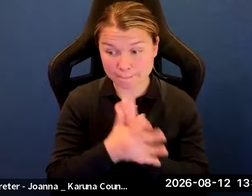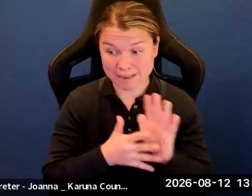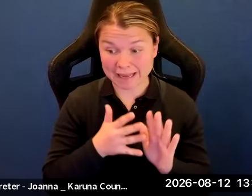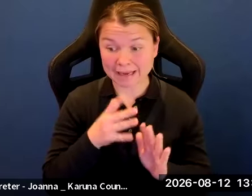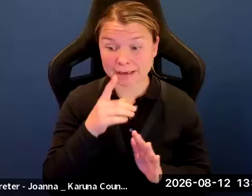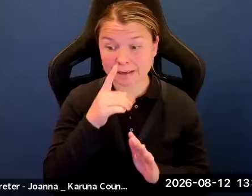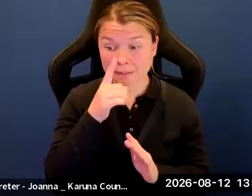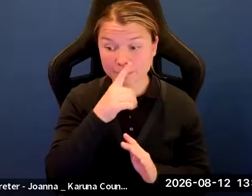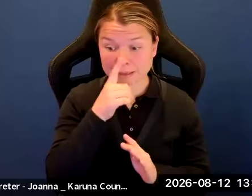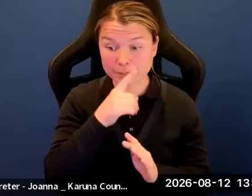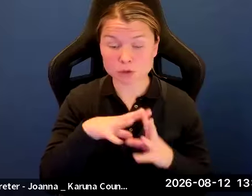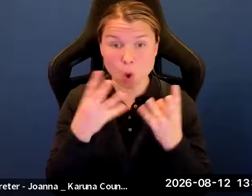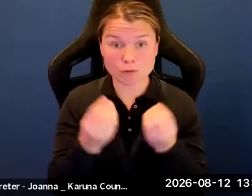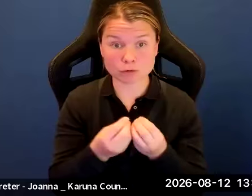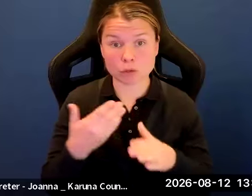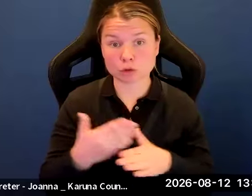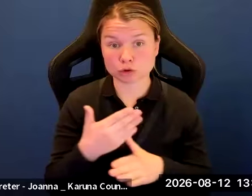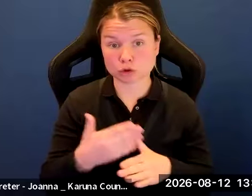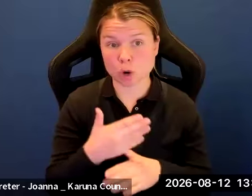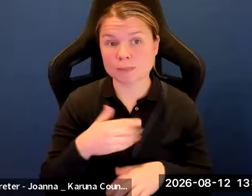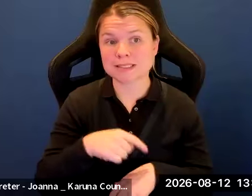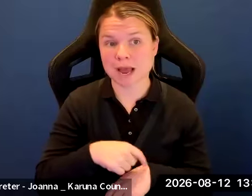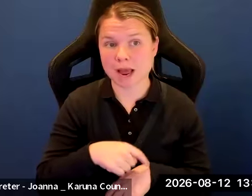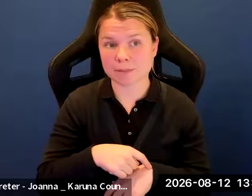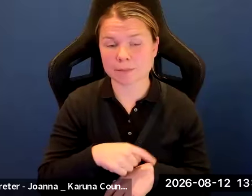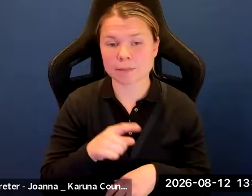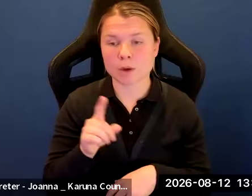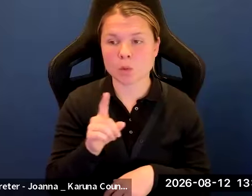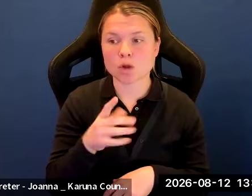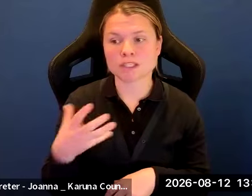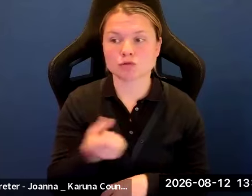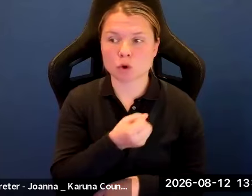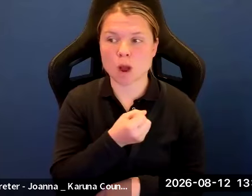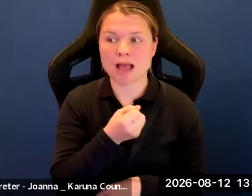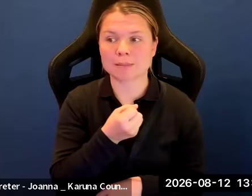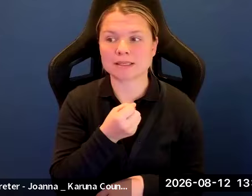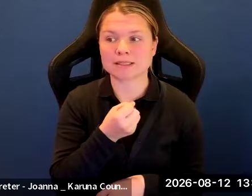question about the full-time, part-time. So is the full-time , part-time status pertaining to people's overall job time.